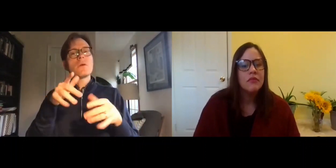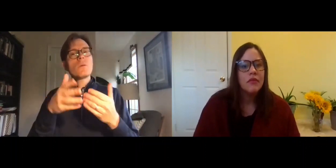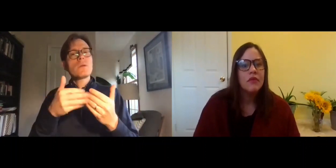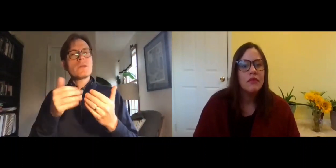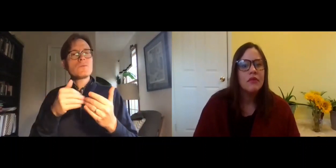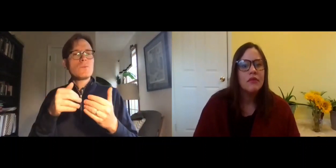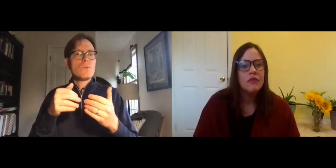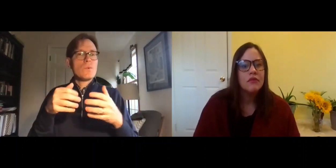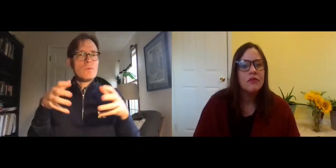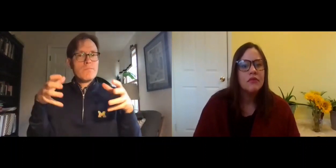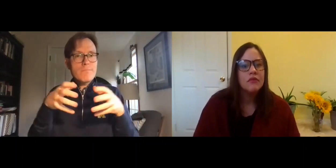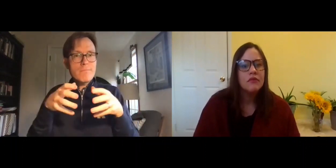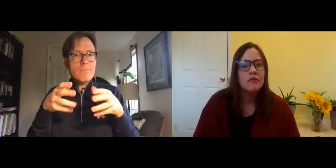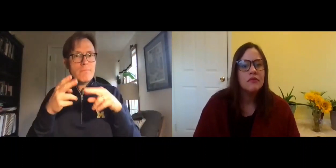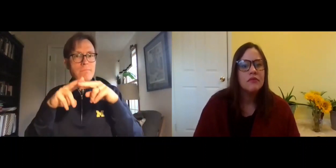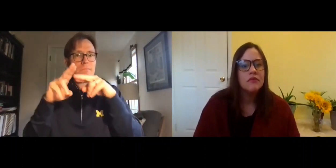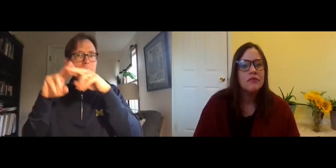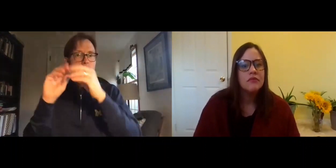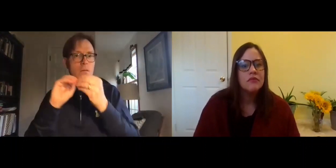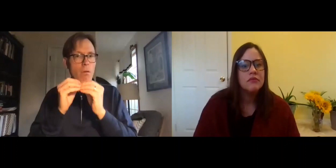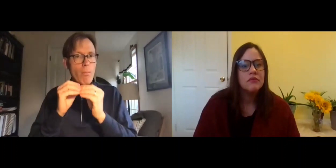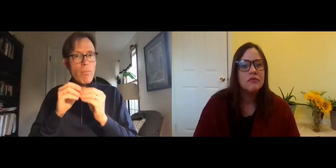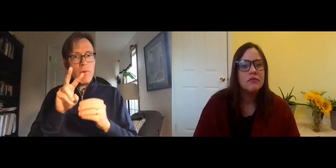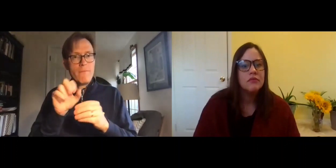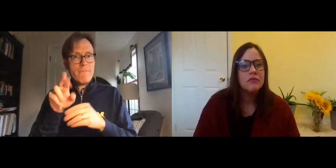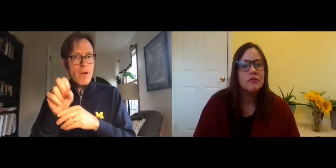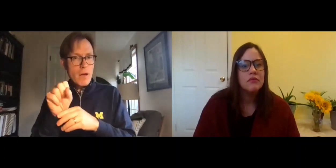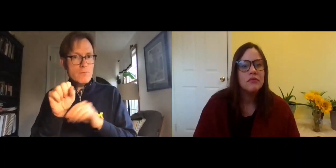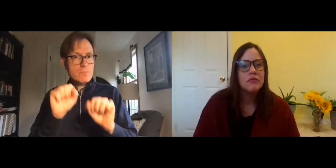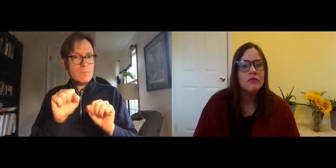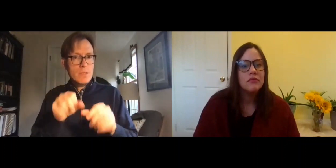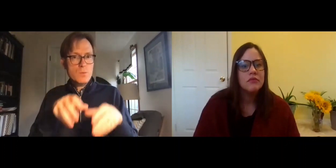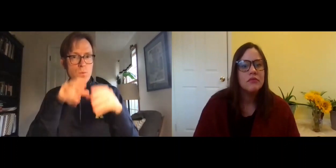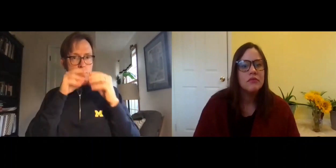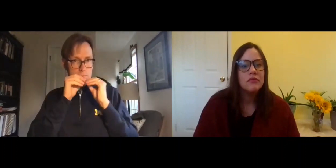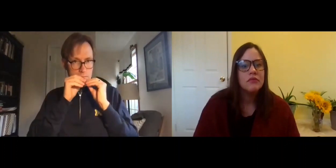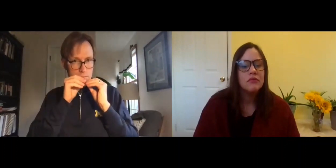The air indoors, you're breathing that same air over and over, and that definitely increases